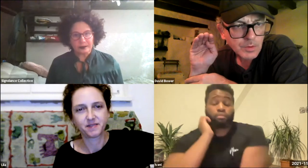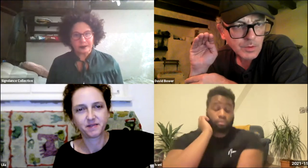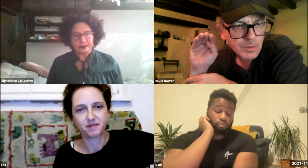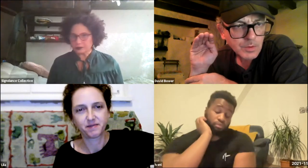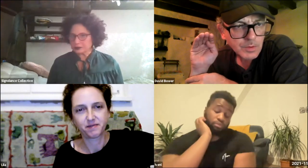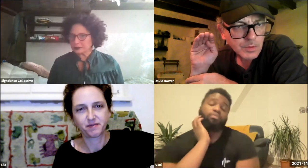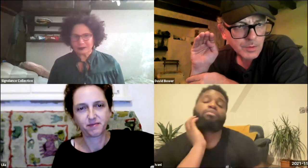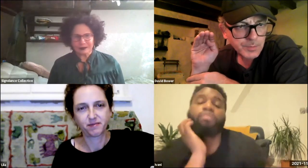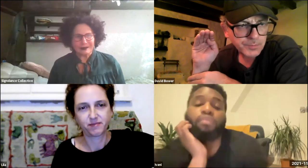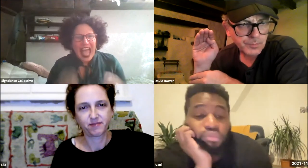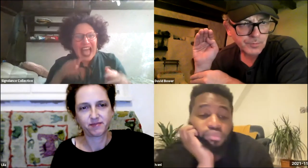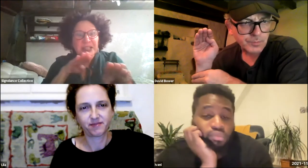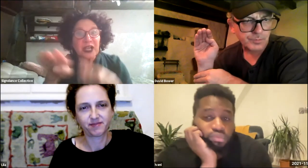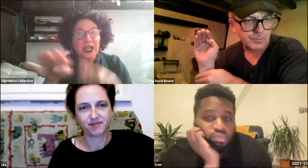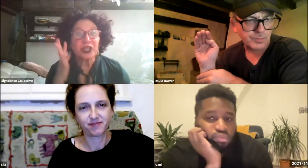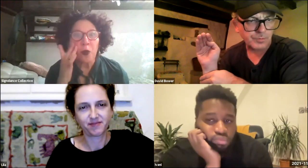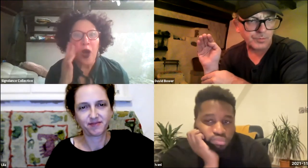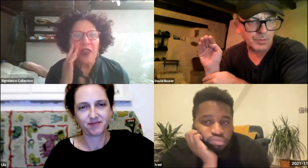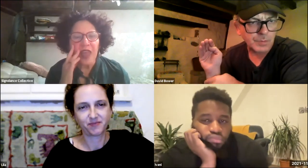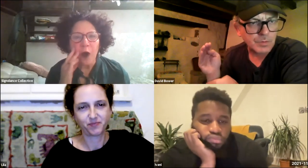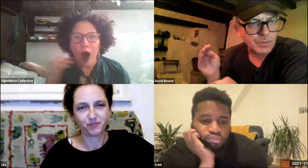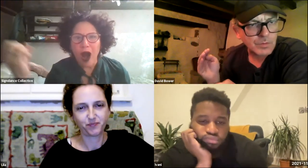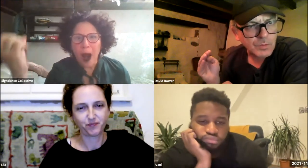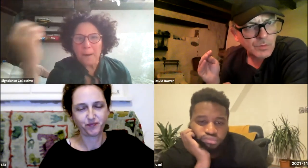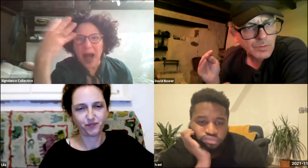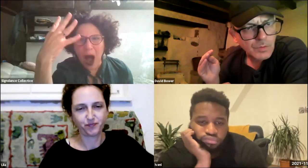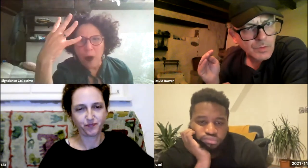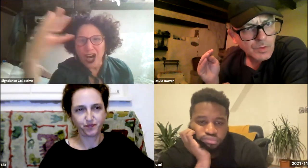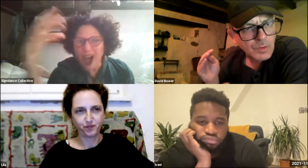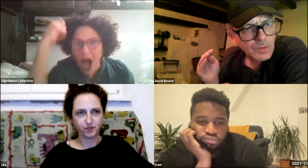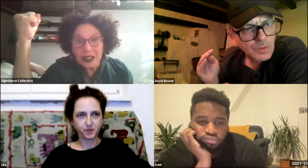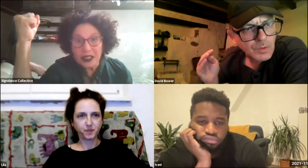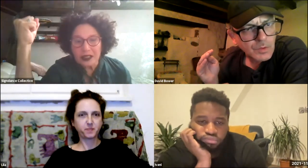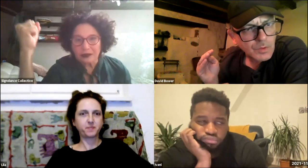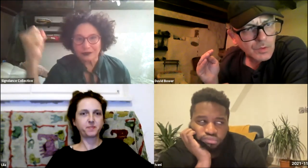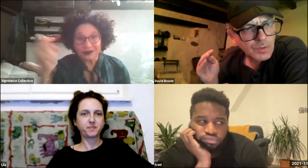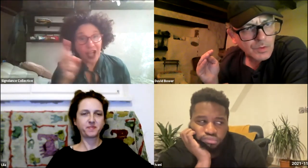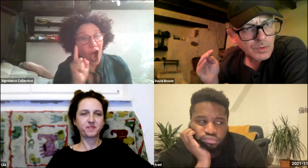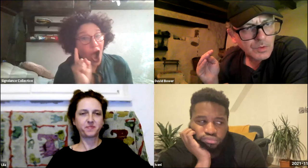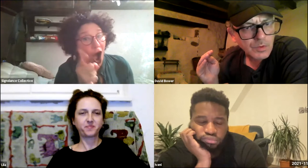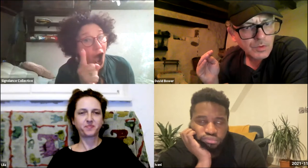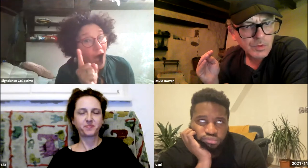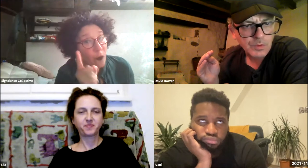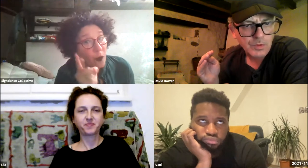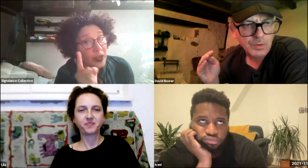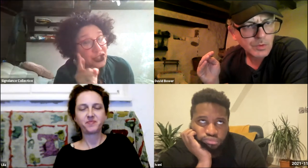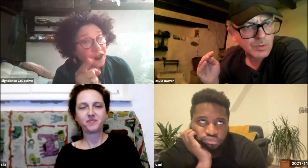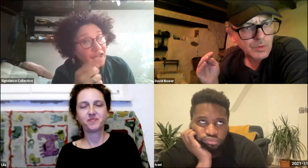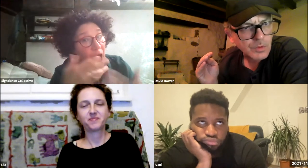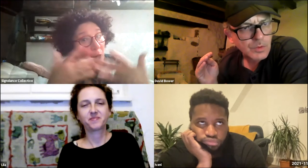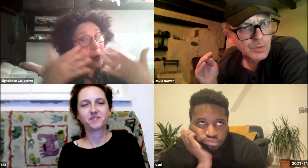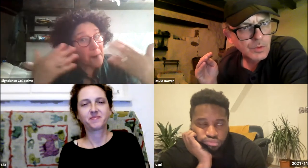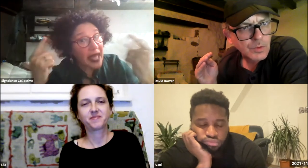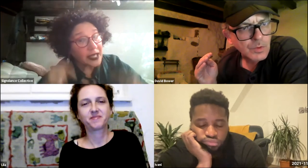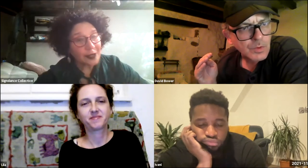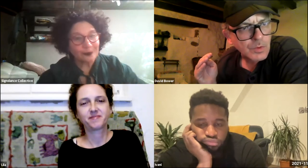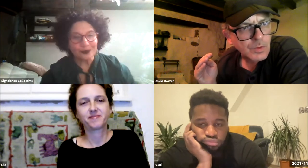mythology, the snake, the bird and the tree are involved.